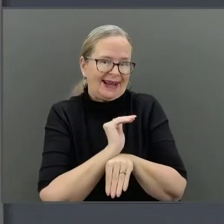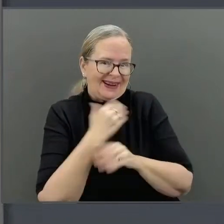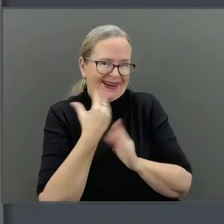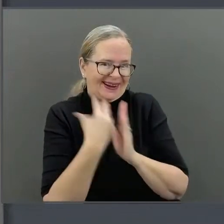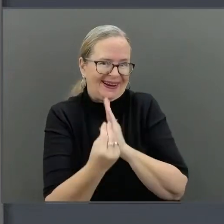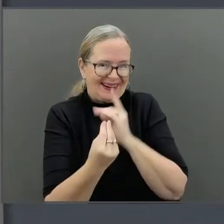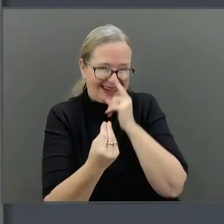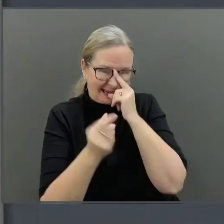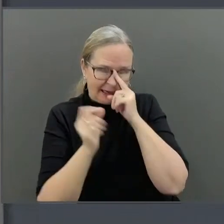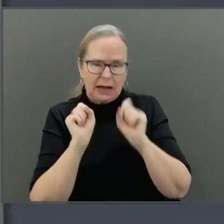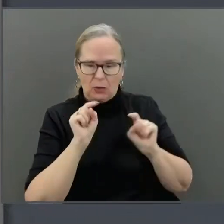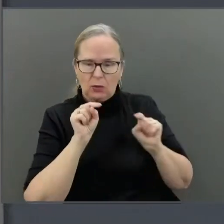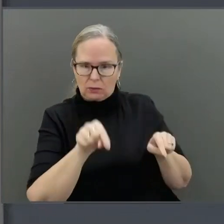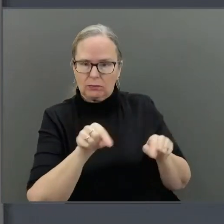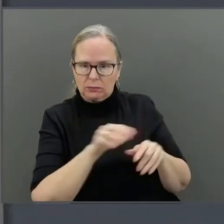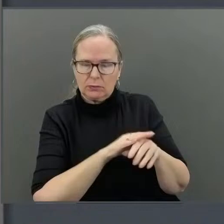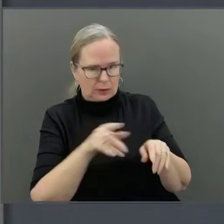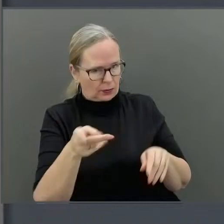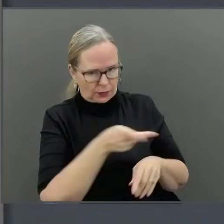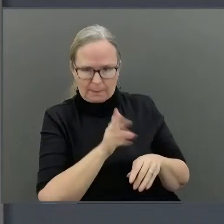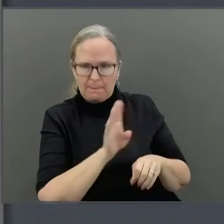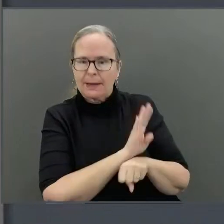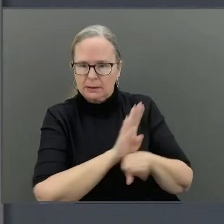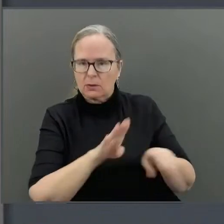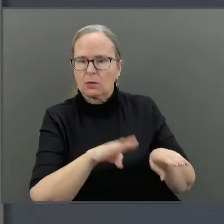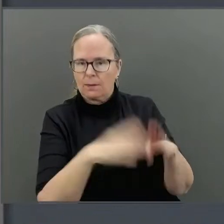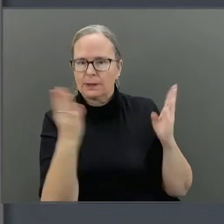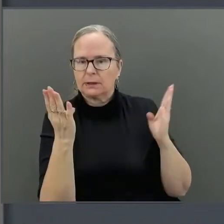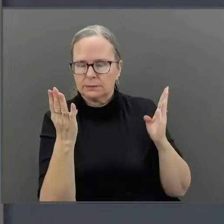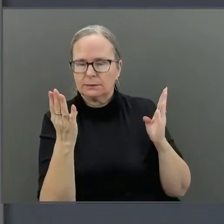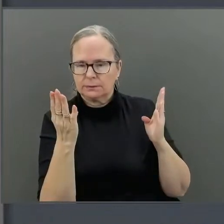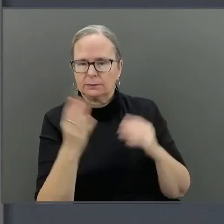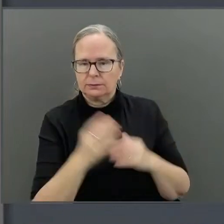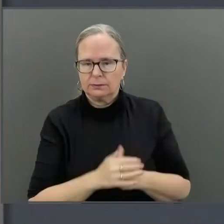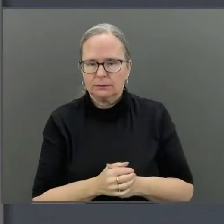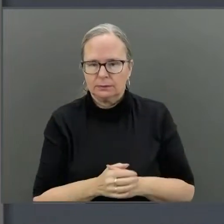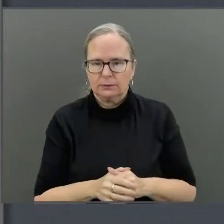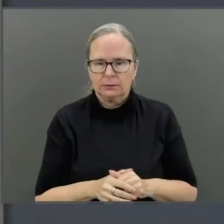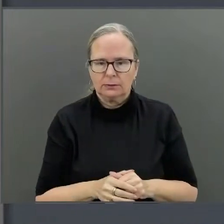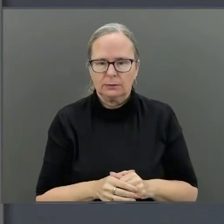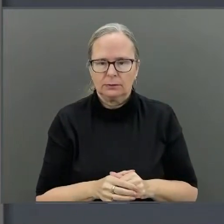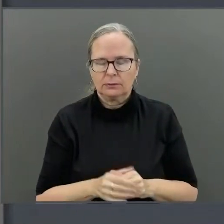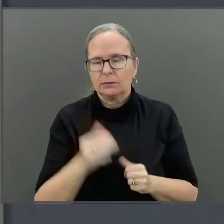neighborhoods please make sure that you look at the detours that are in place to get the work done